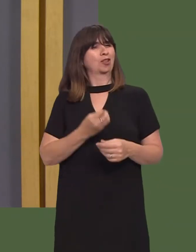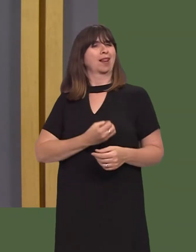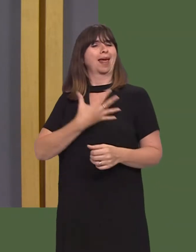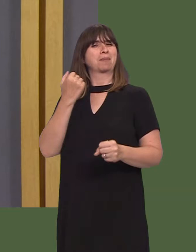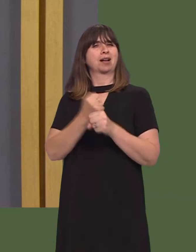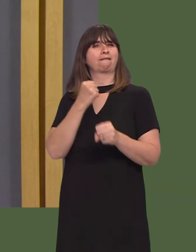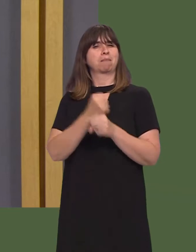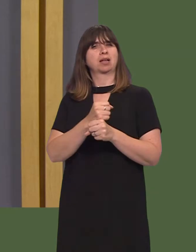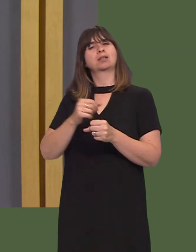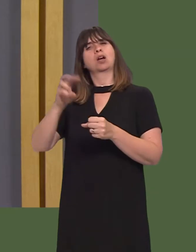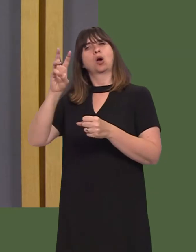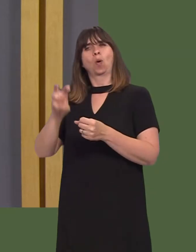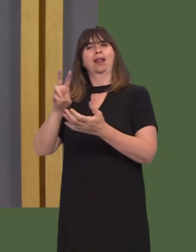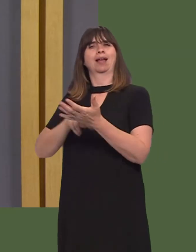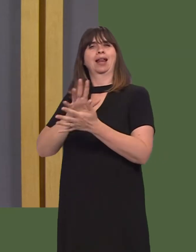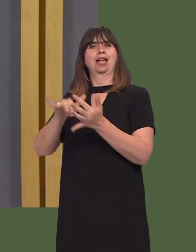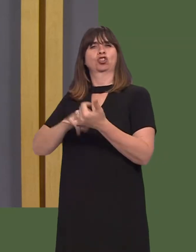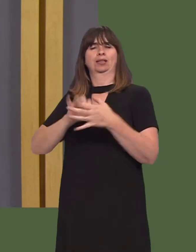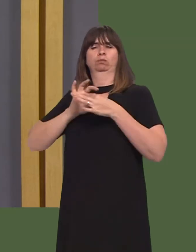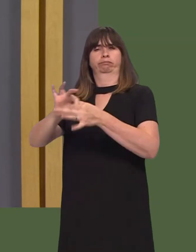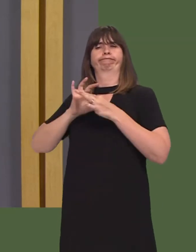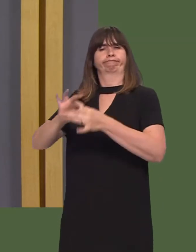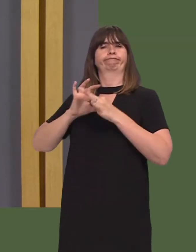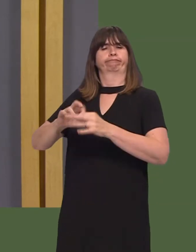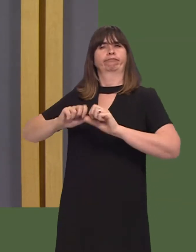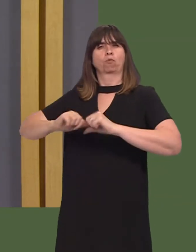the Welsh Labour Government and the Welsh national health service in synergy, working